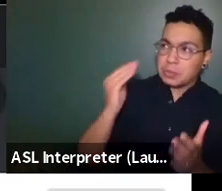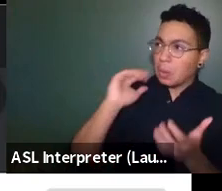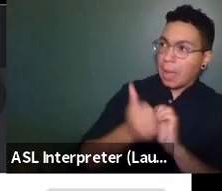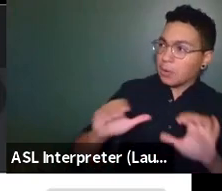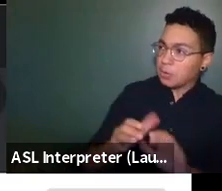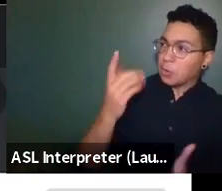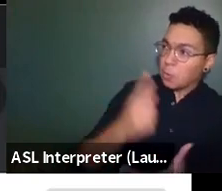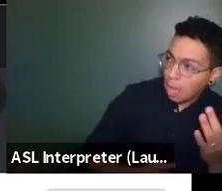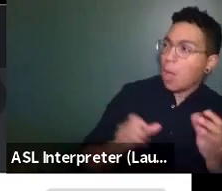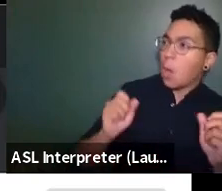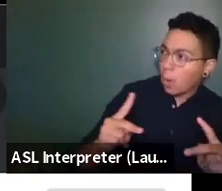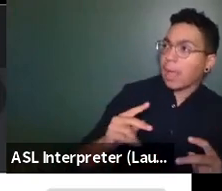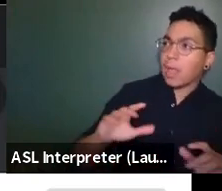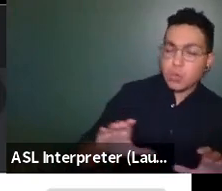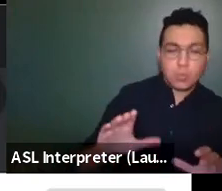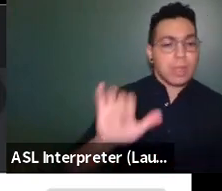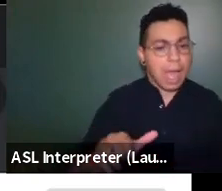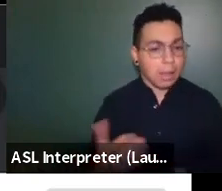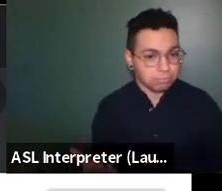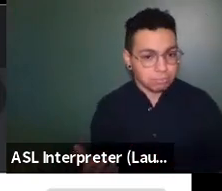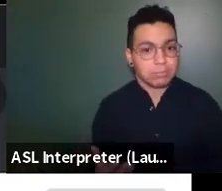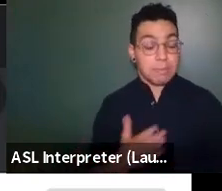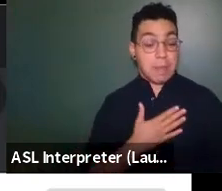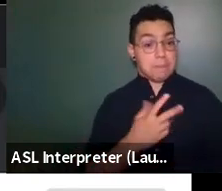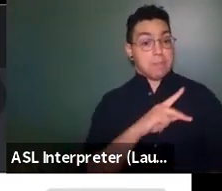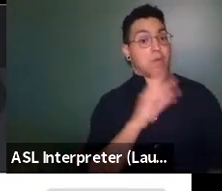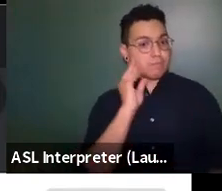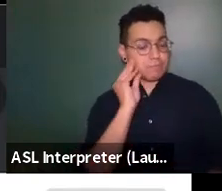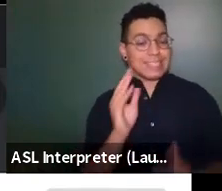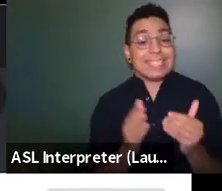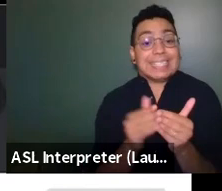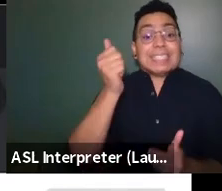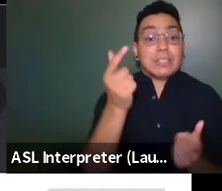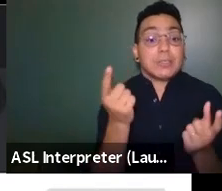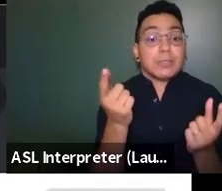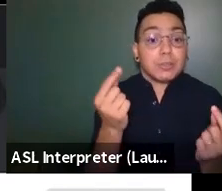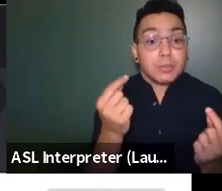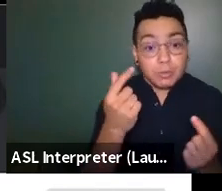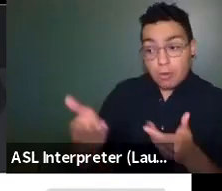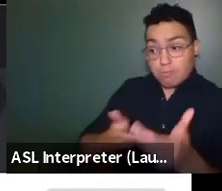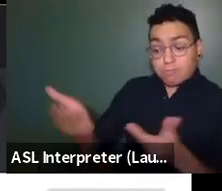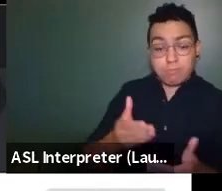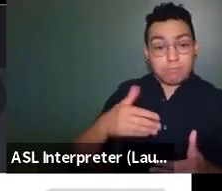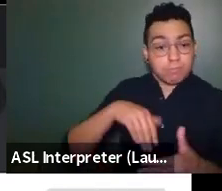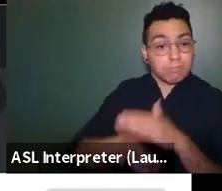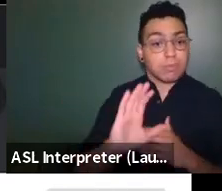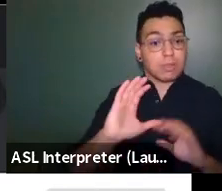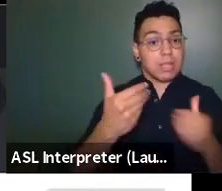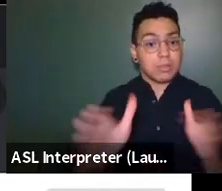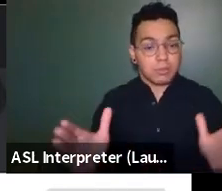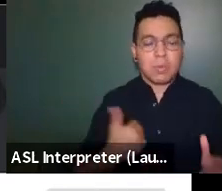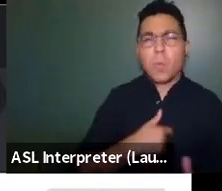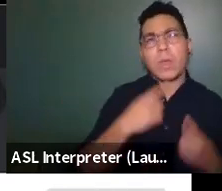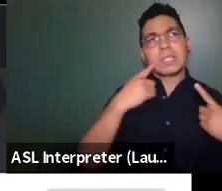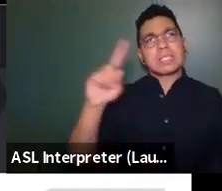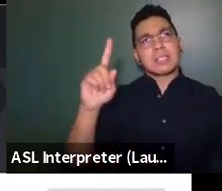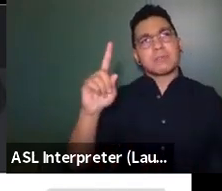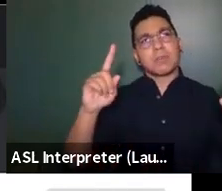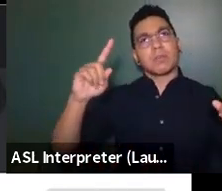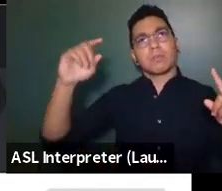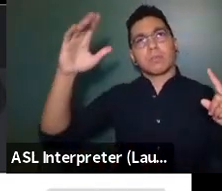ESD 112 - Katherine Livick: For my personal experience, the easiest way to get students into a classroom, and we've successfully done this, I believe, down to second grade with no problems,